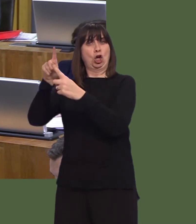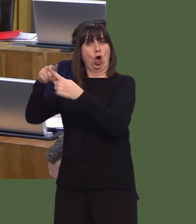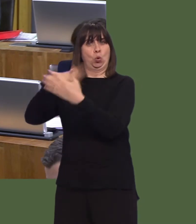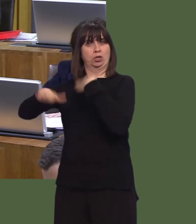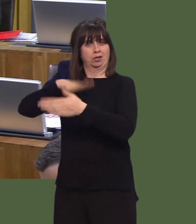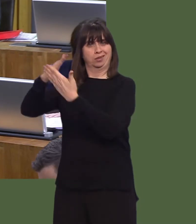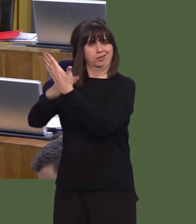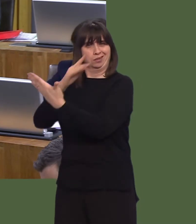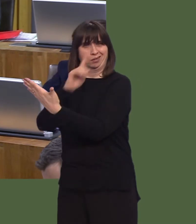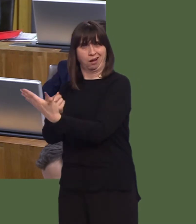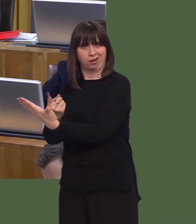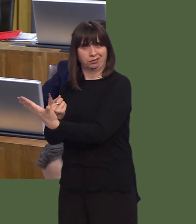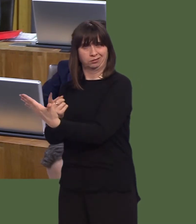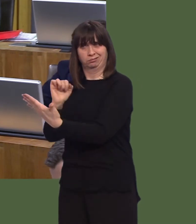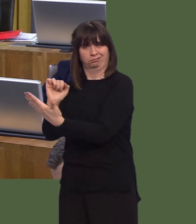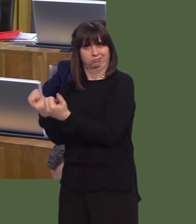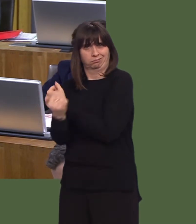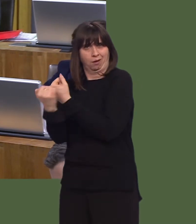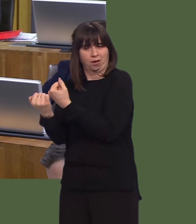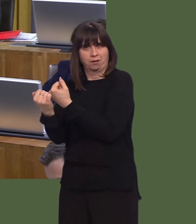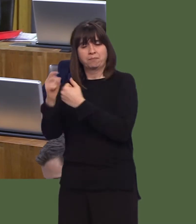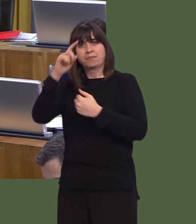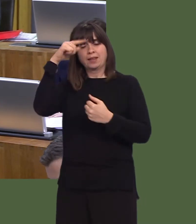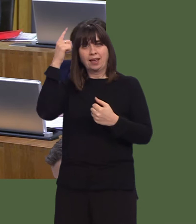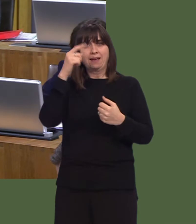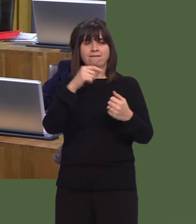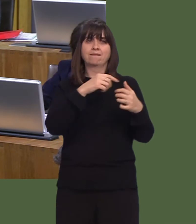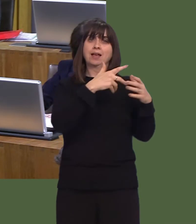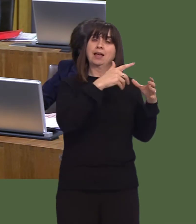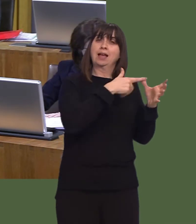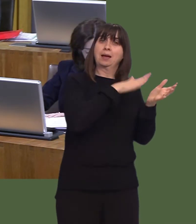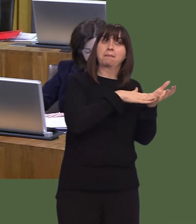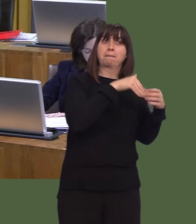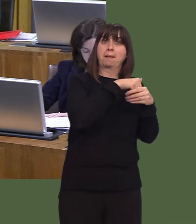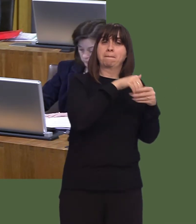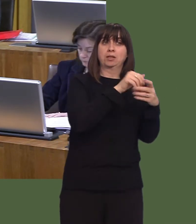is any change in terms of Assembly Members, then that is a situation that I would have